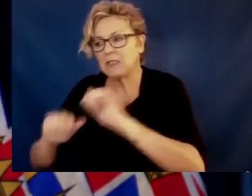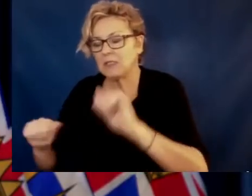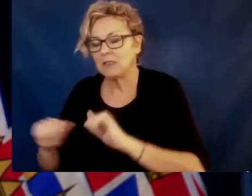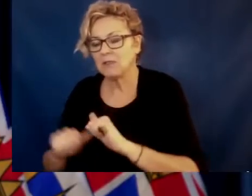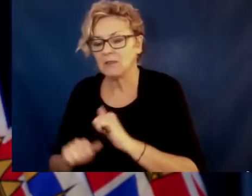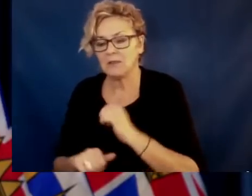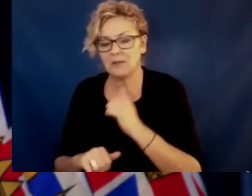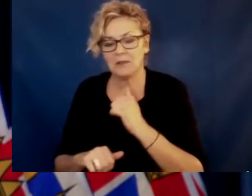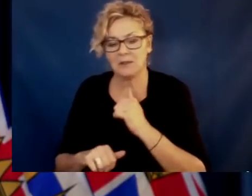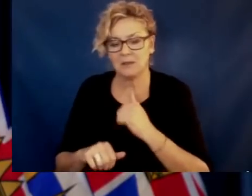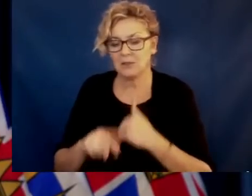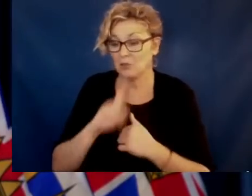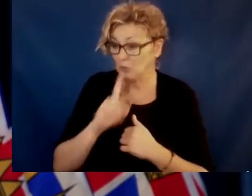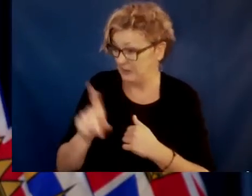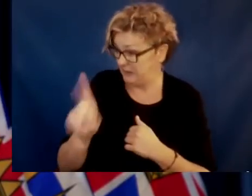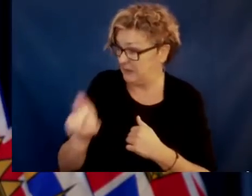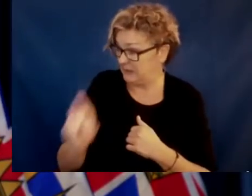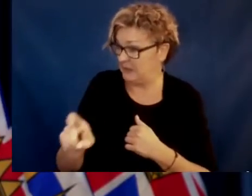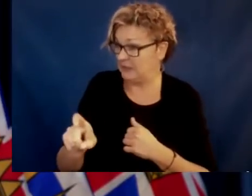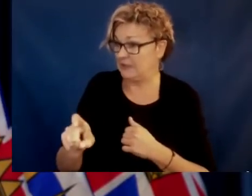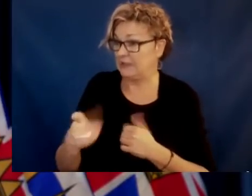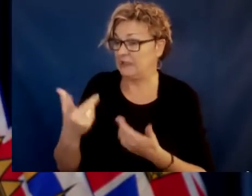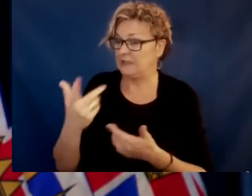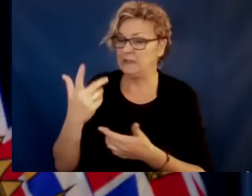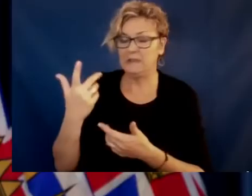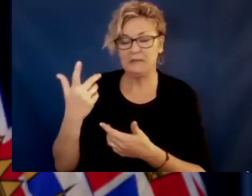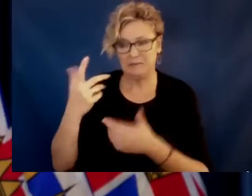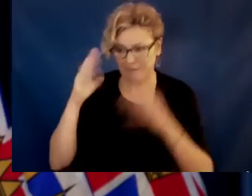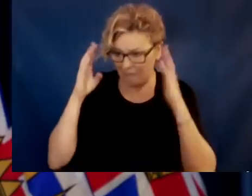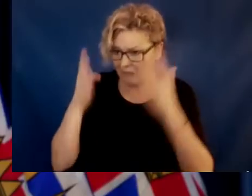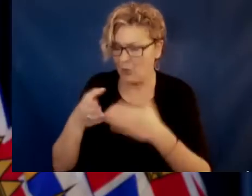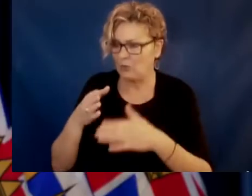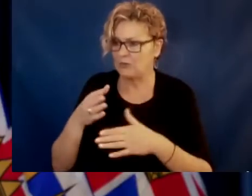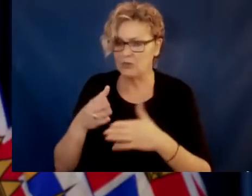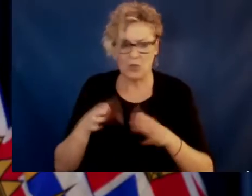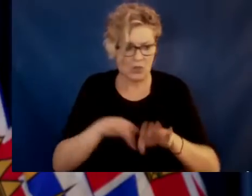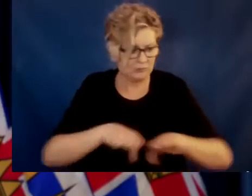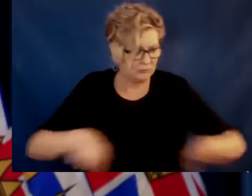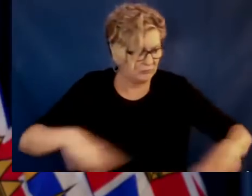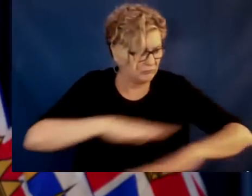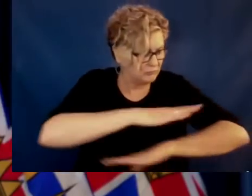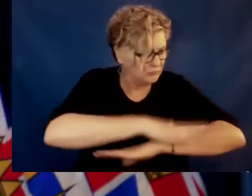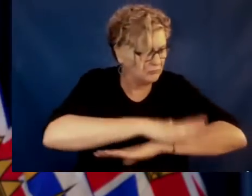numbers of people in close contact. And what we need to do is make sure there's